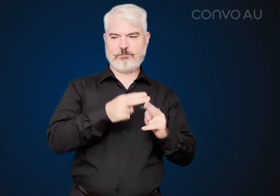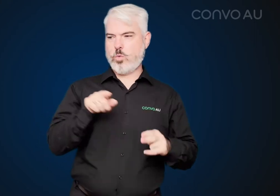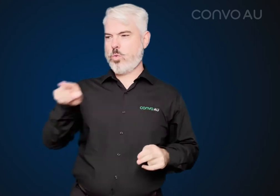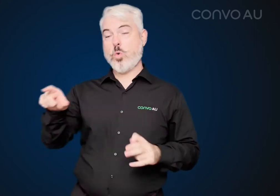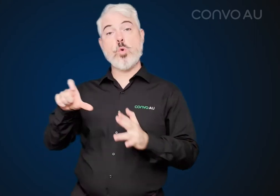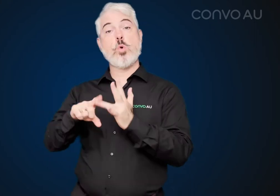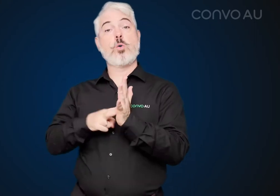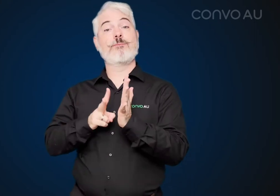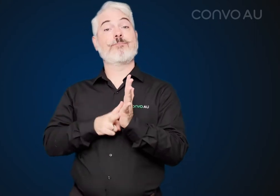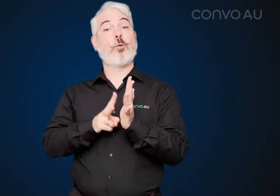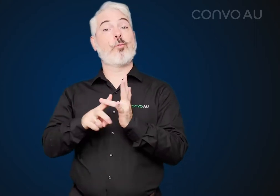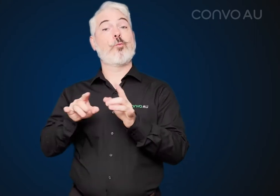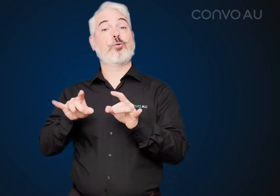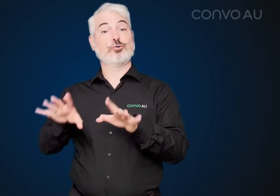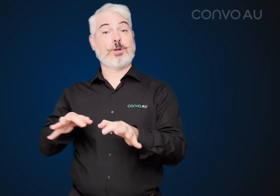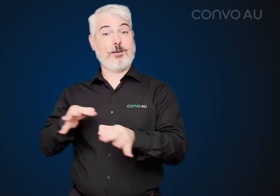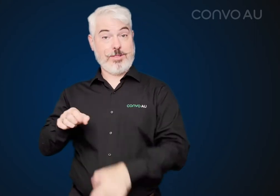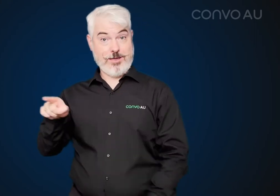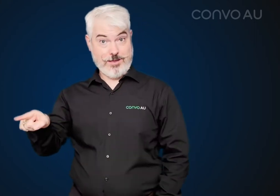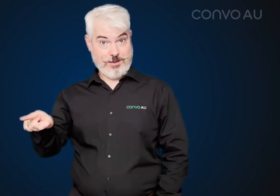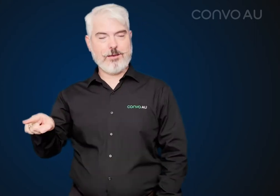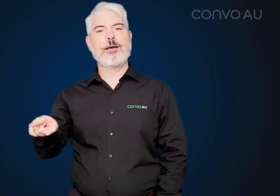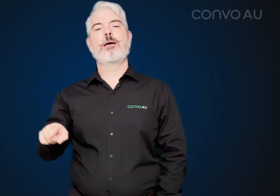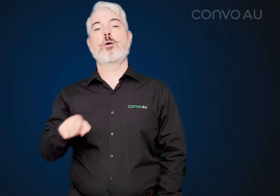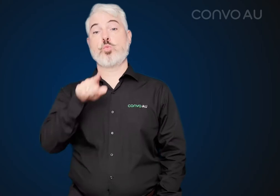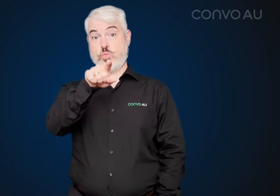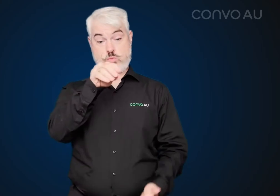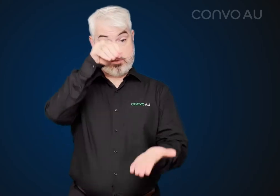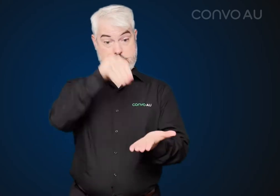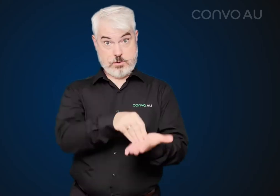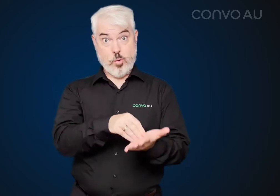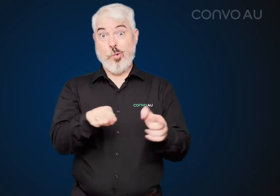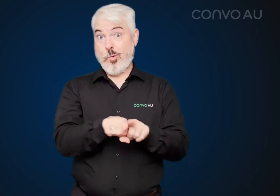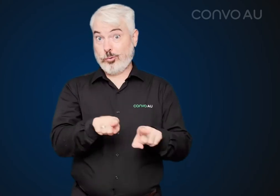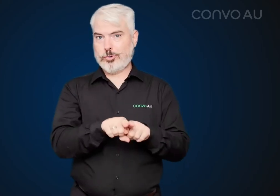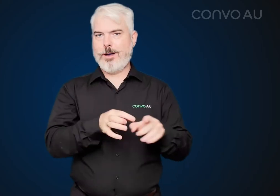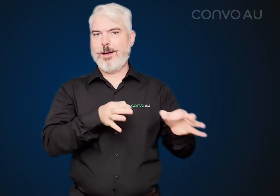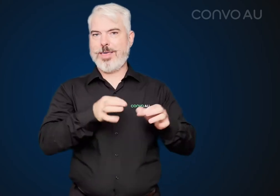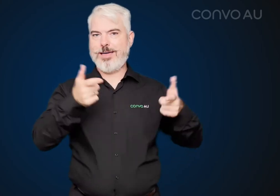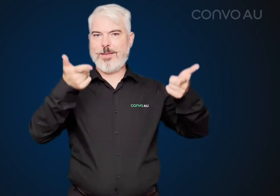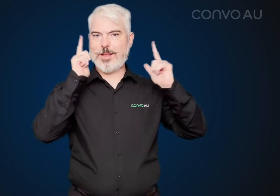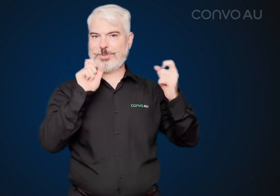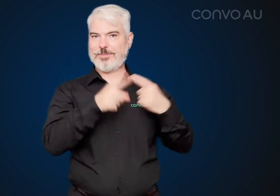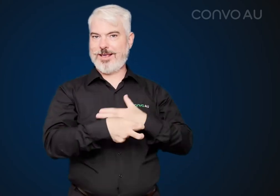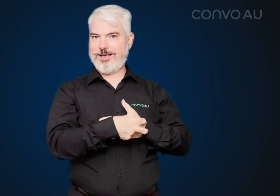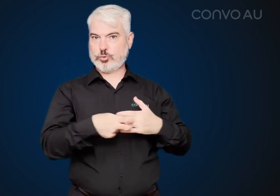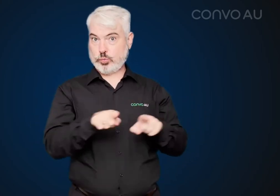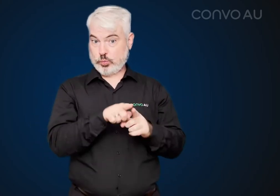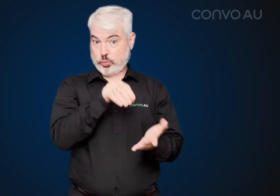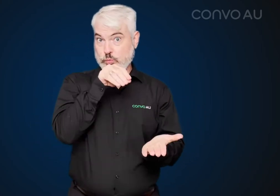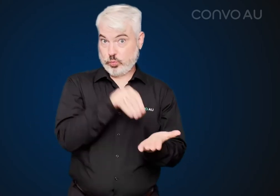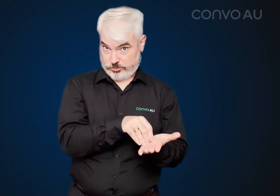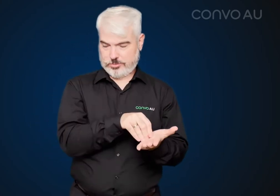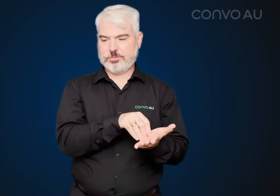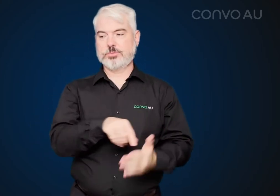your invoice will also be sent to your Plan Manager if you gave their email address to us.